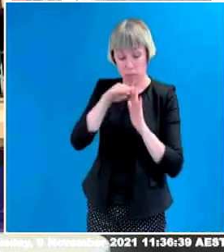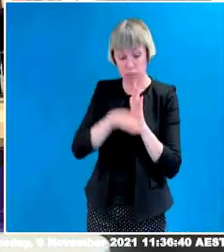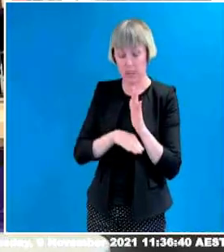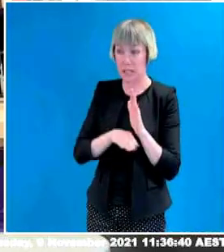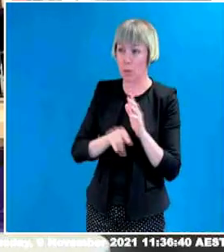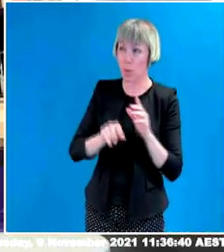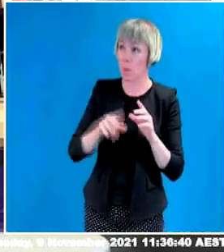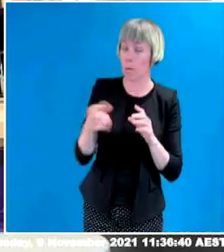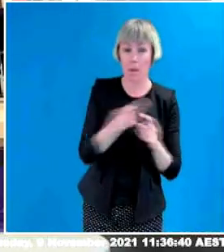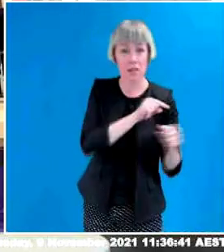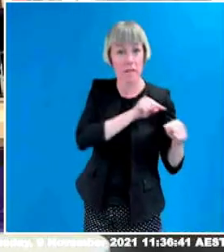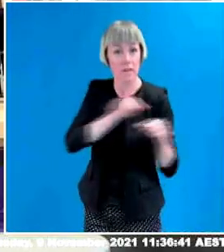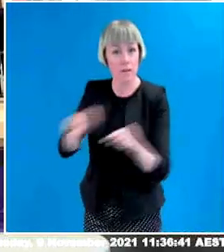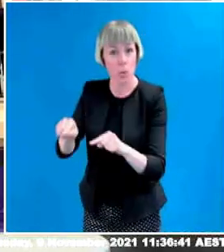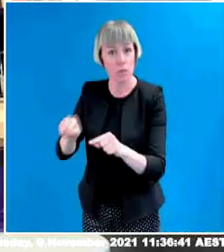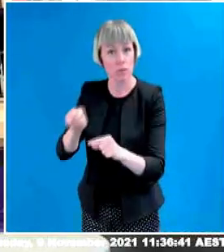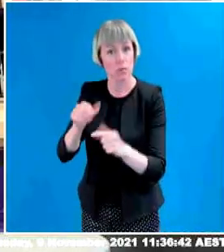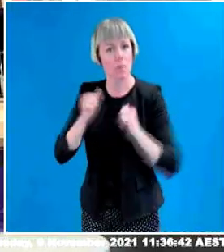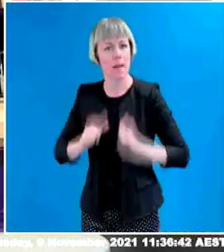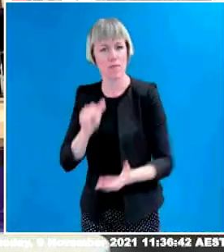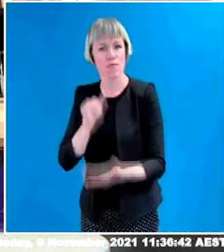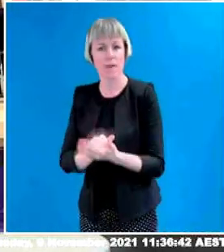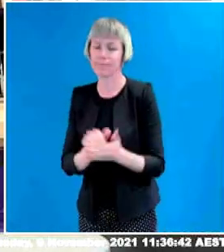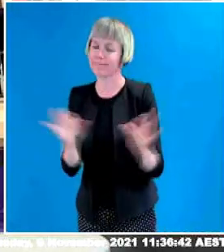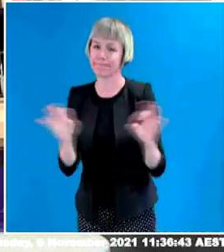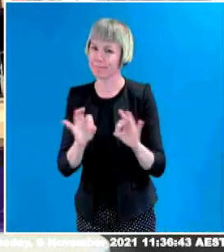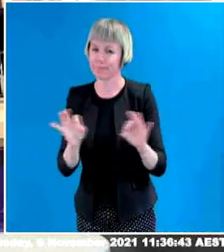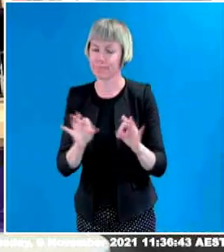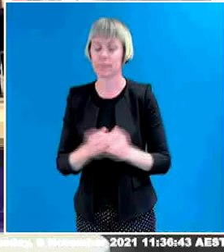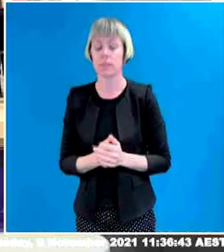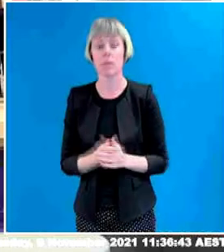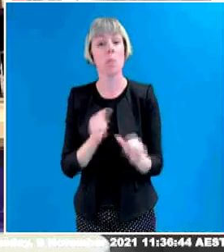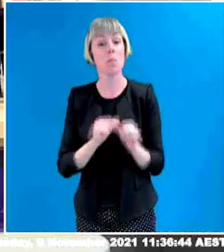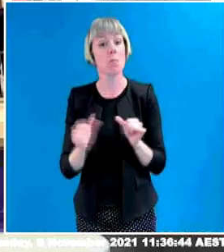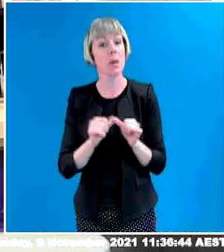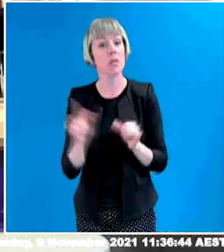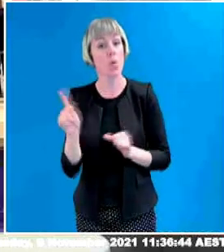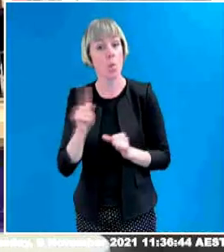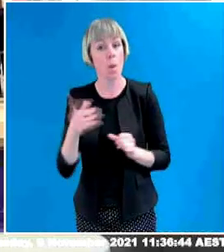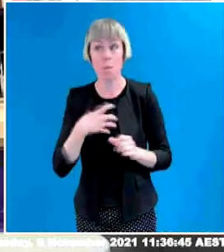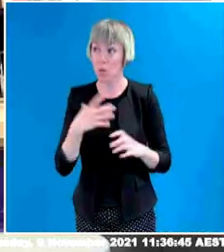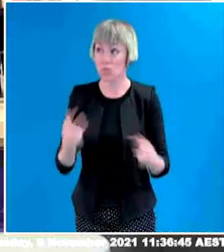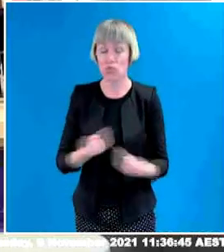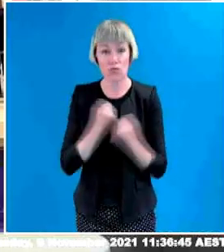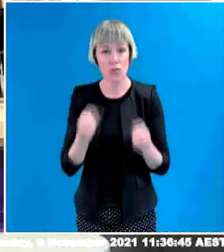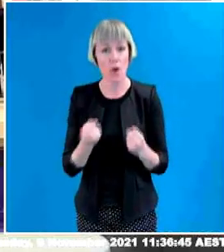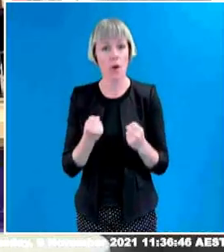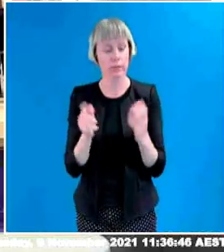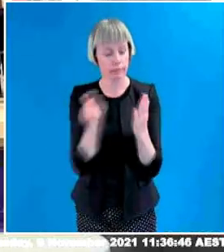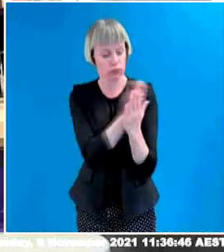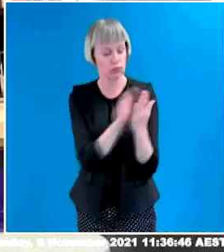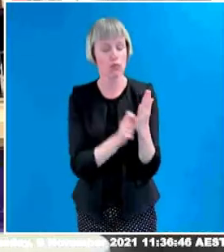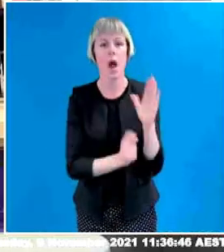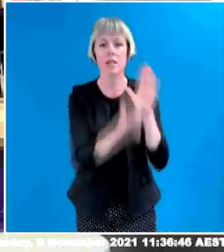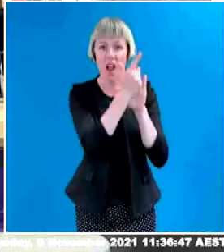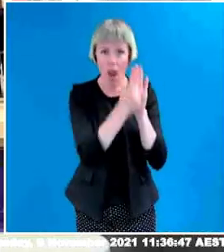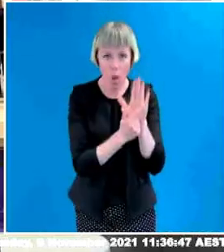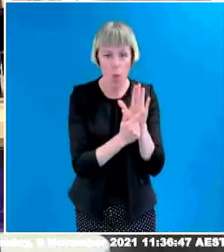A better way would be to draft a law or policy that has accountability mechanisms within that.